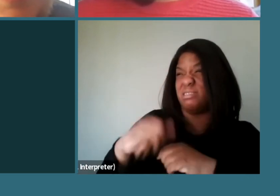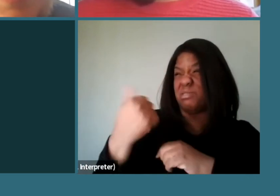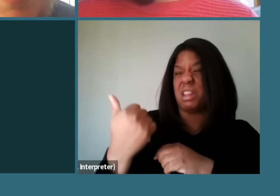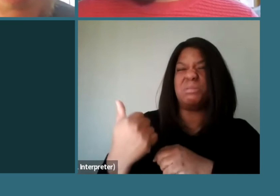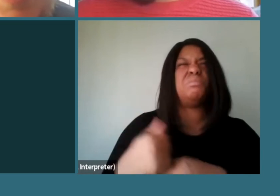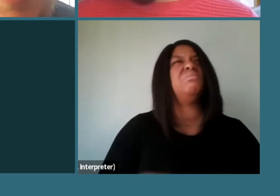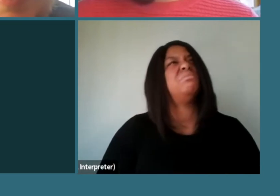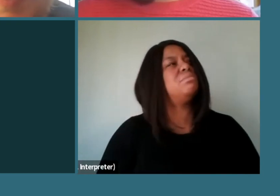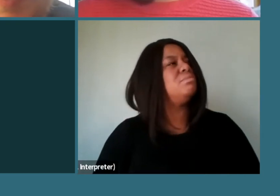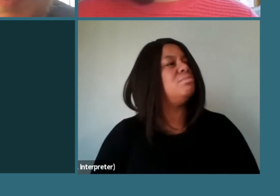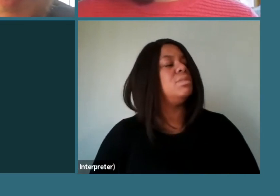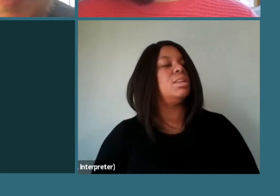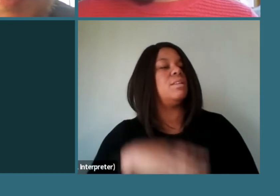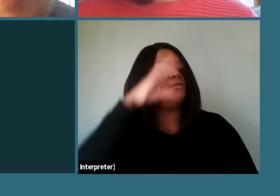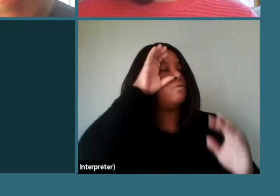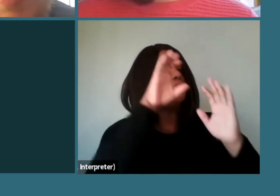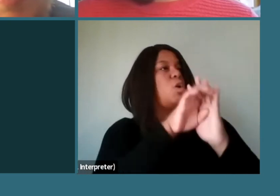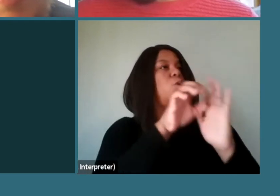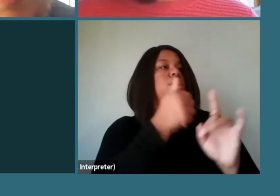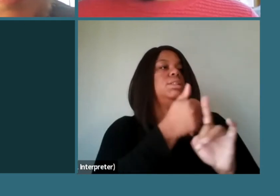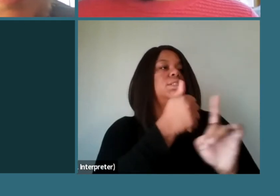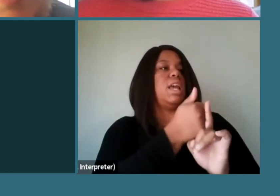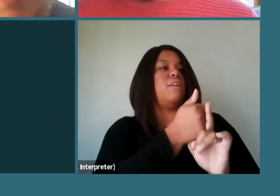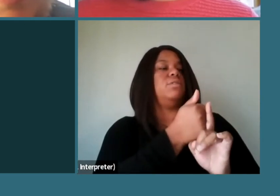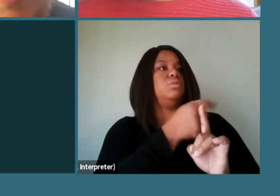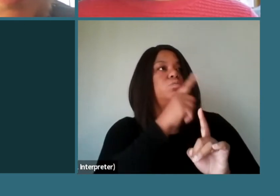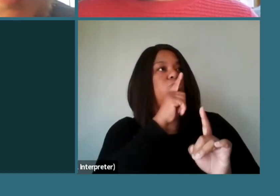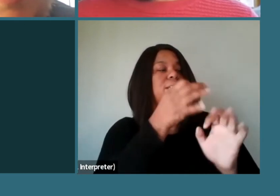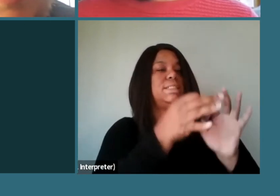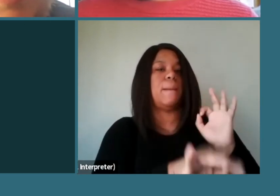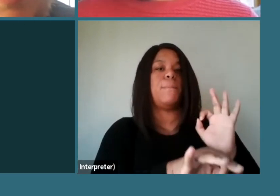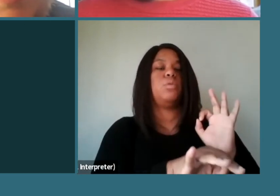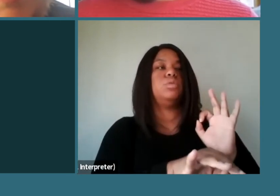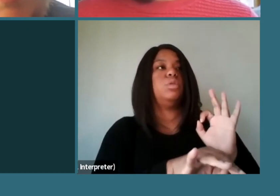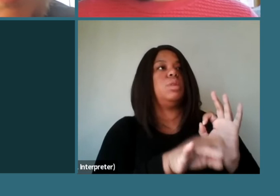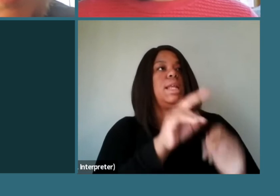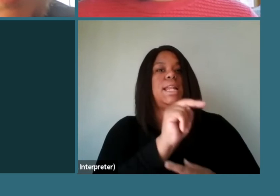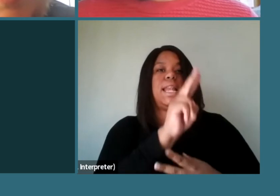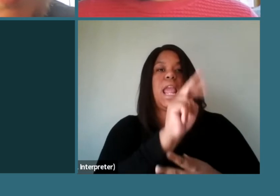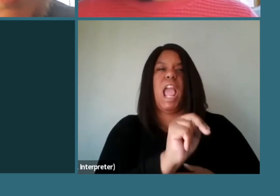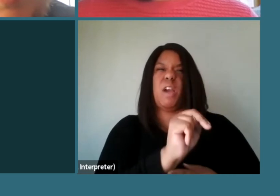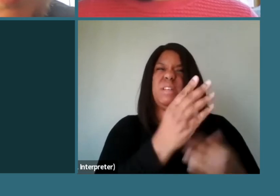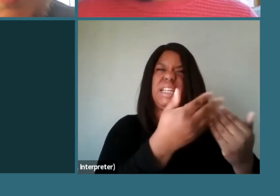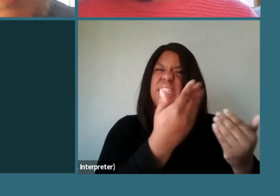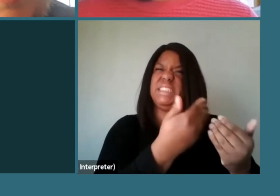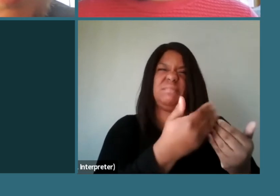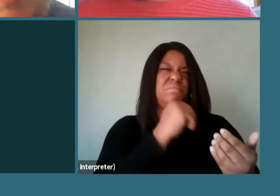[Lindsay] - The photo itself and composition is pretty simple, so the nouns were pretty easy. There isn't a whole lot in the photo